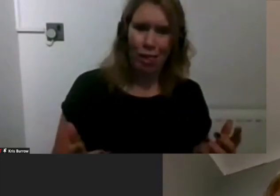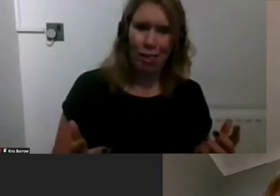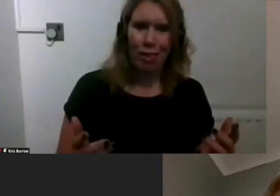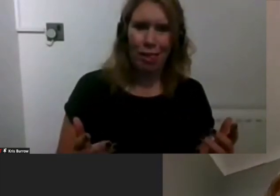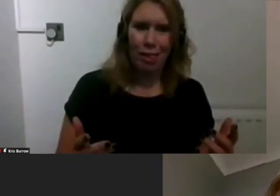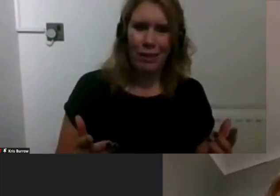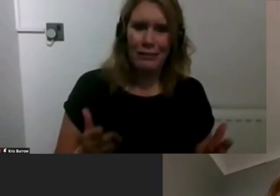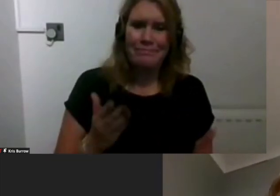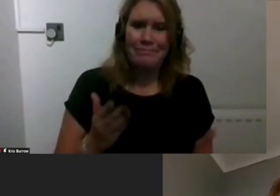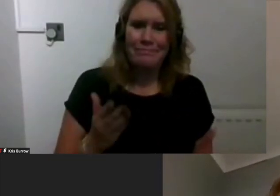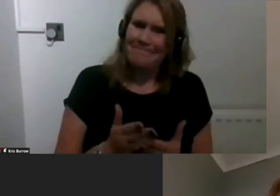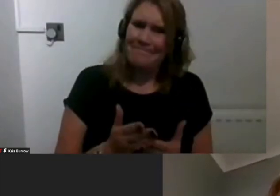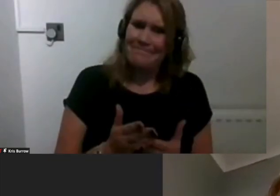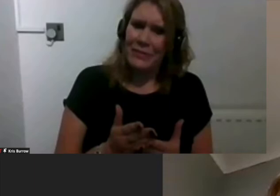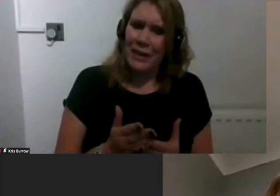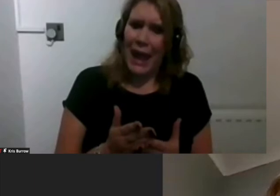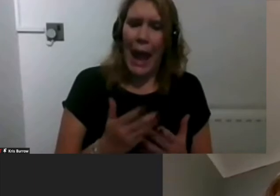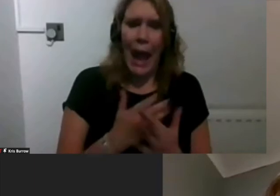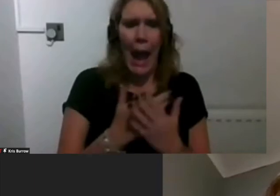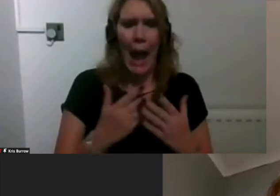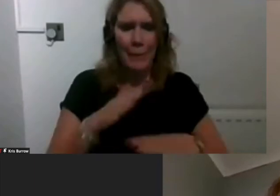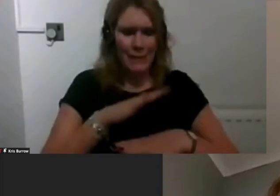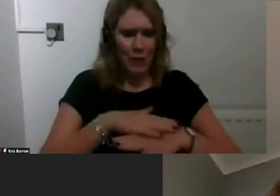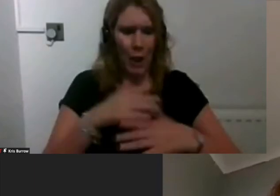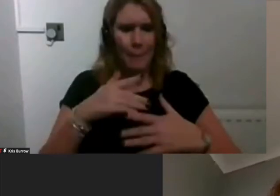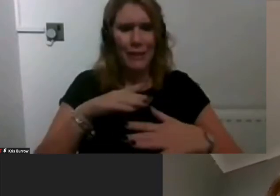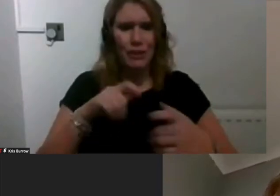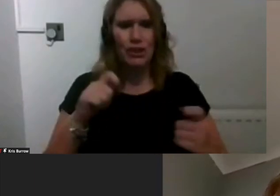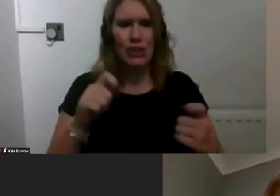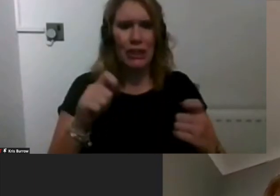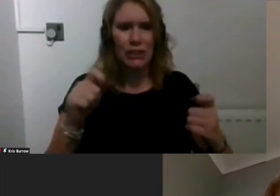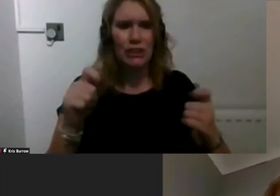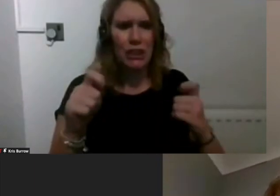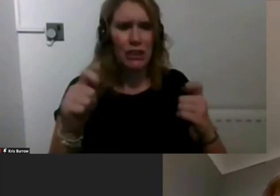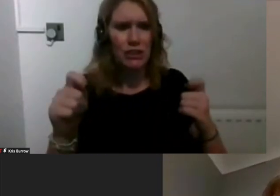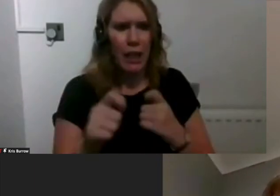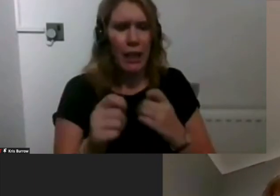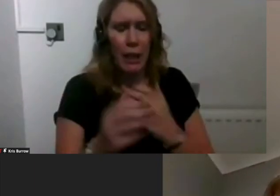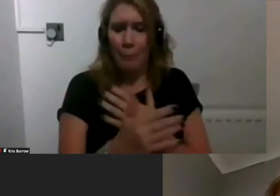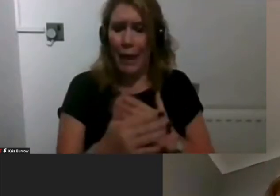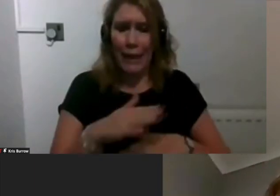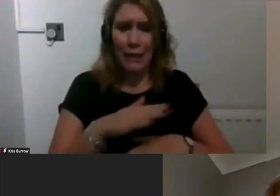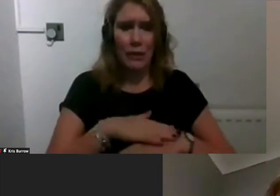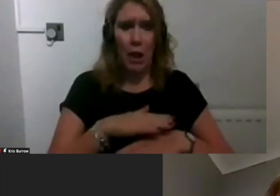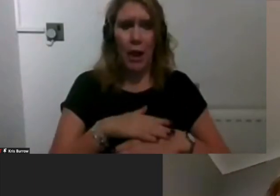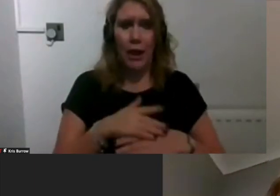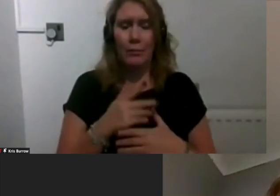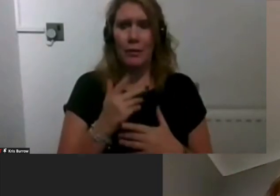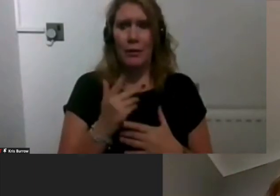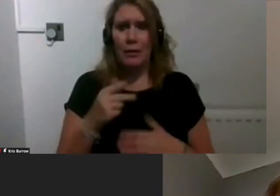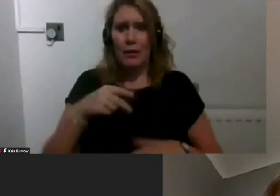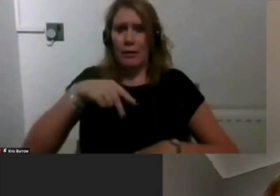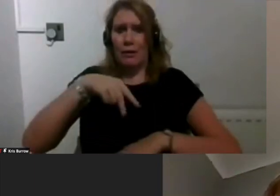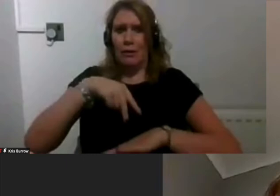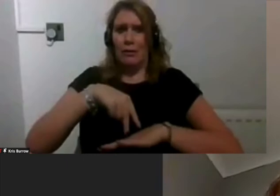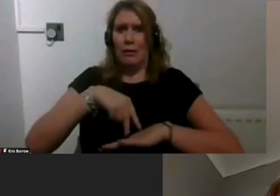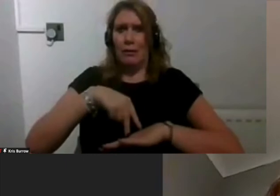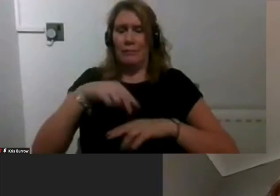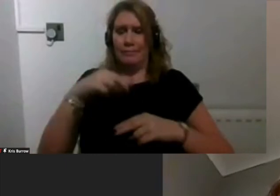asked him to change. How he would be. If it was a choice how much would have I to learn,